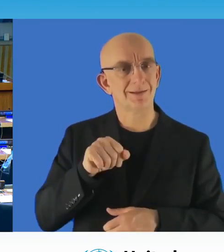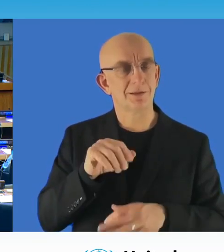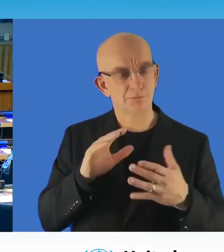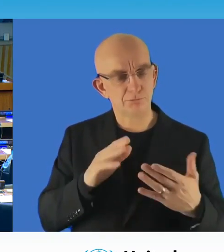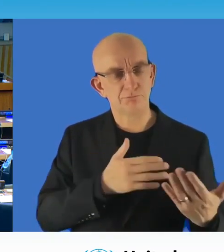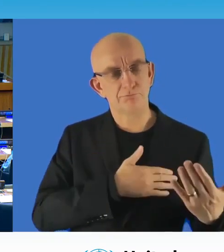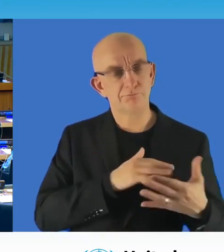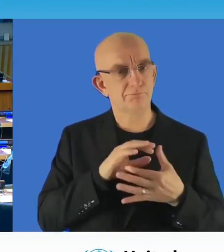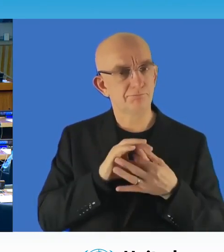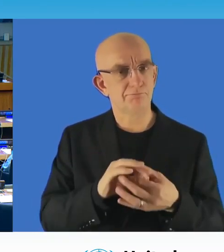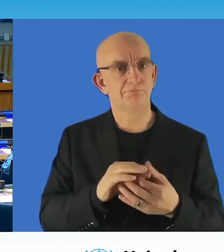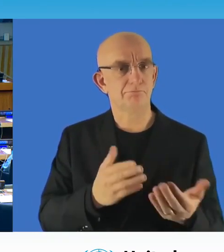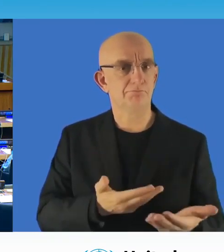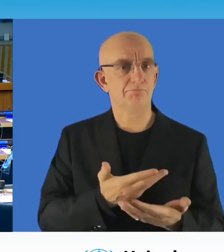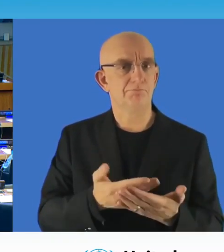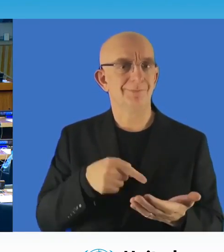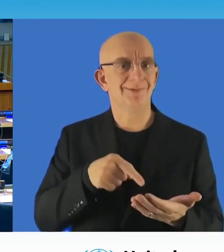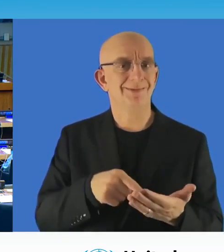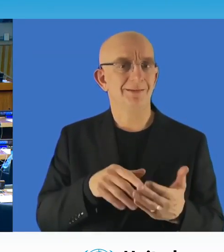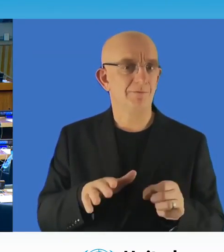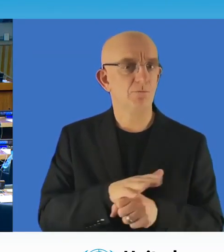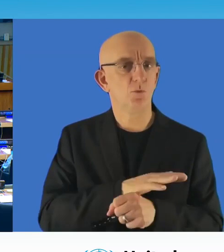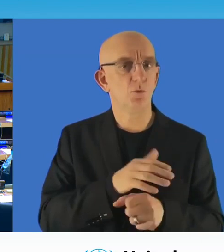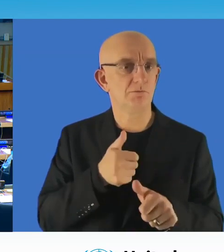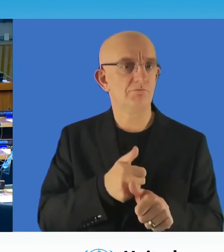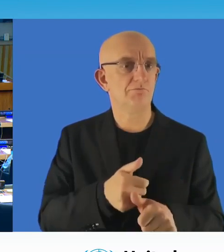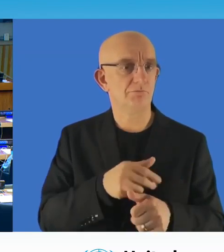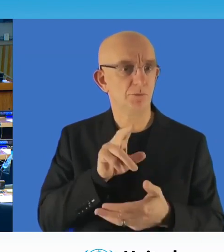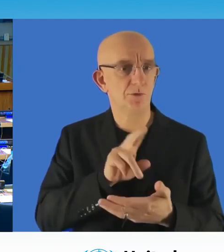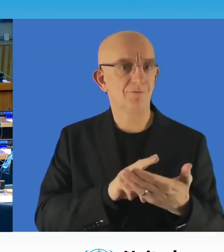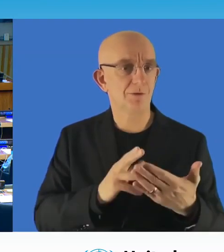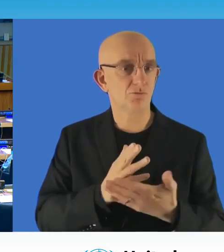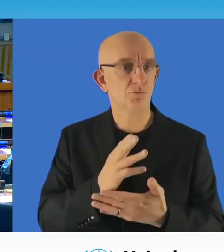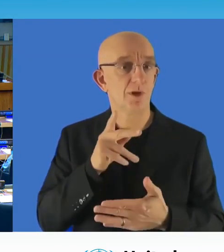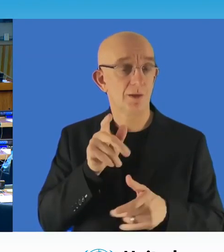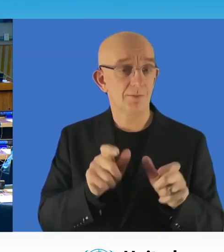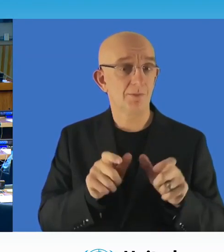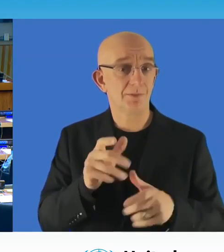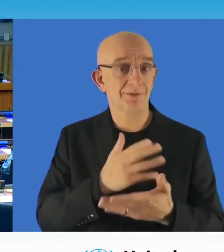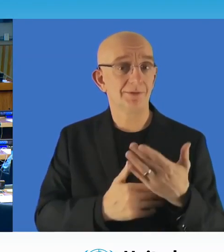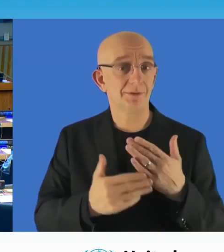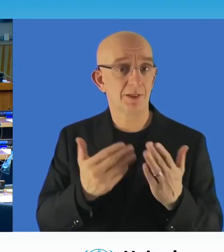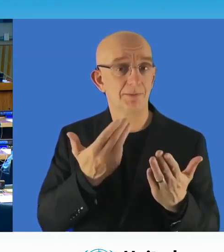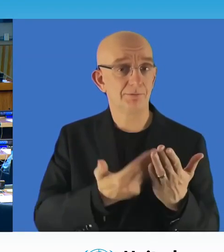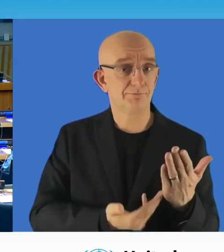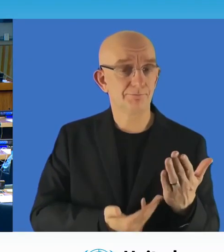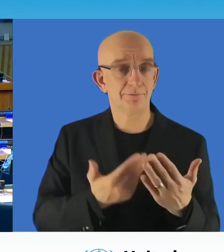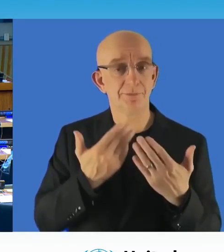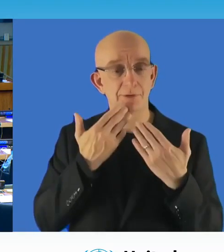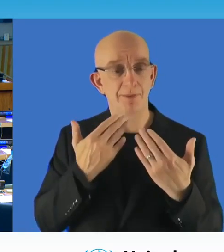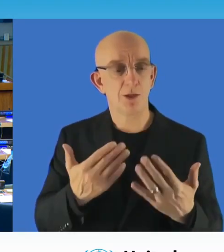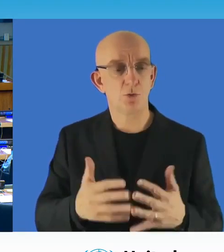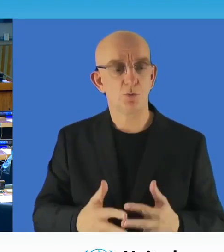you thank you uh very much Miss listi for your presentation our